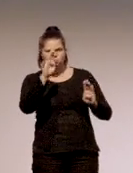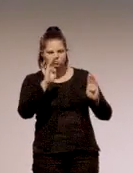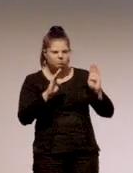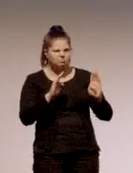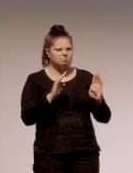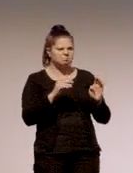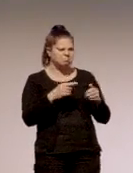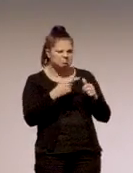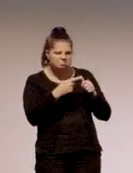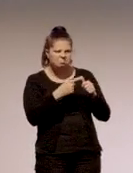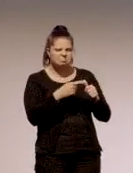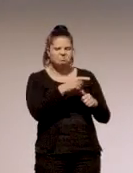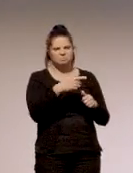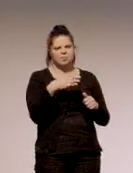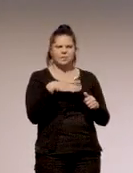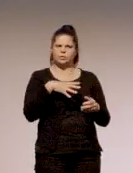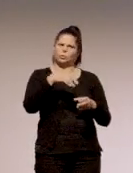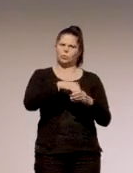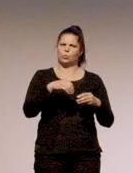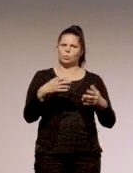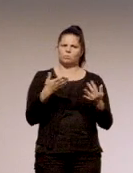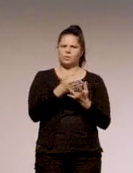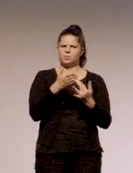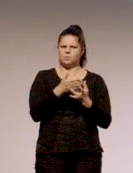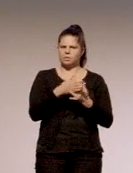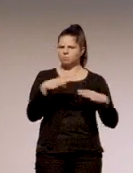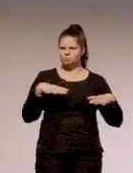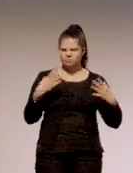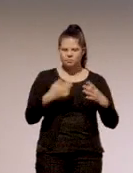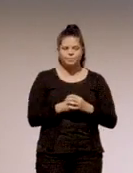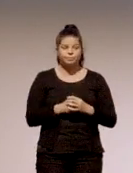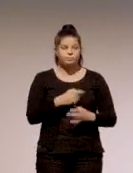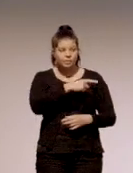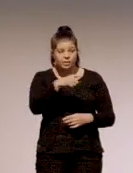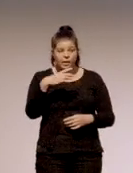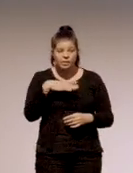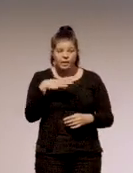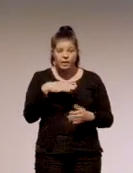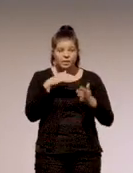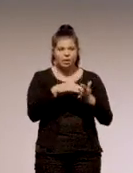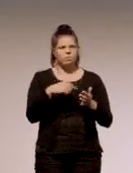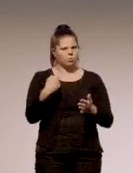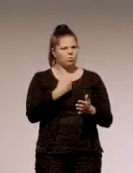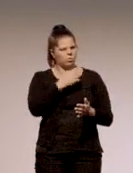including accessibility absolutely by default. And if they need assistance, then we're actually here as a government service to provide that as well.